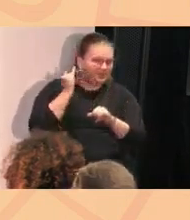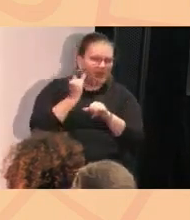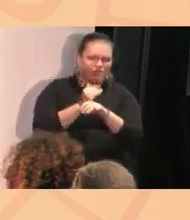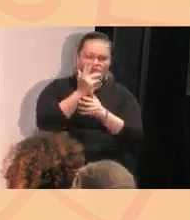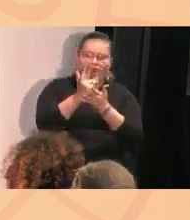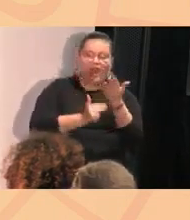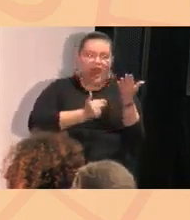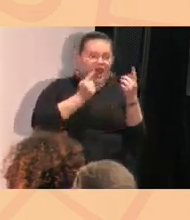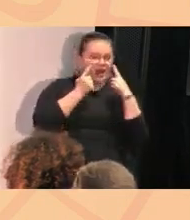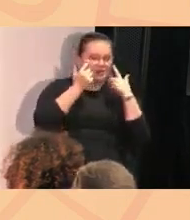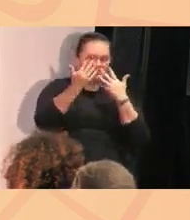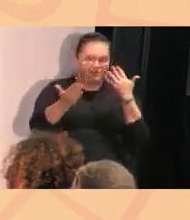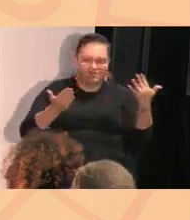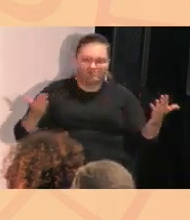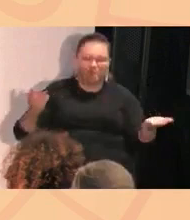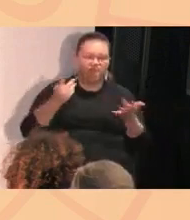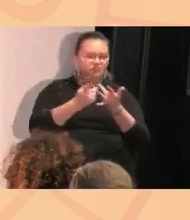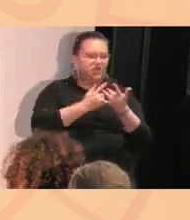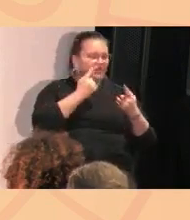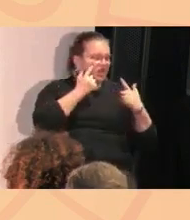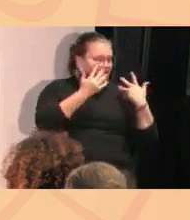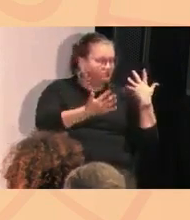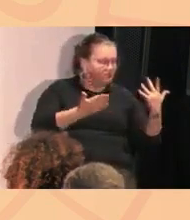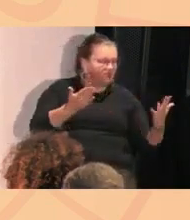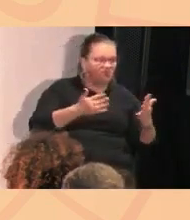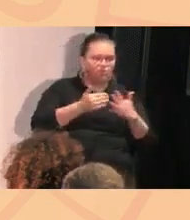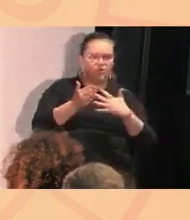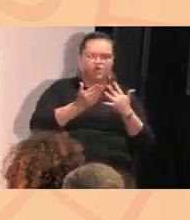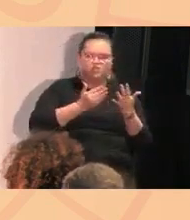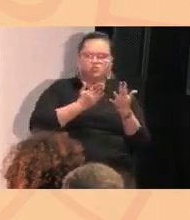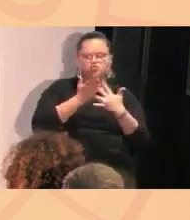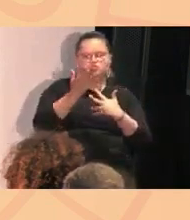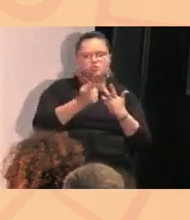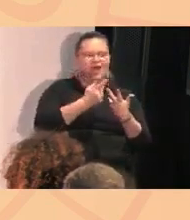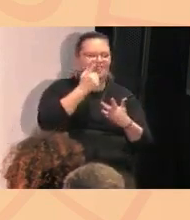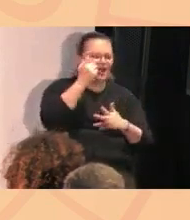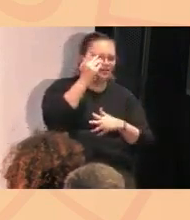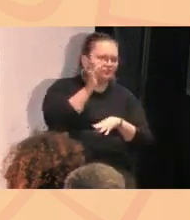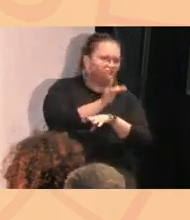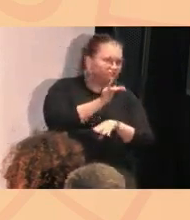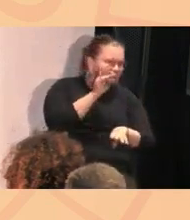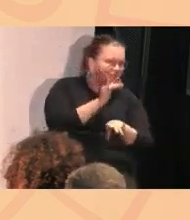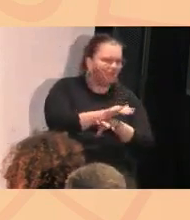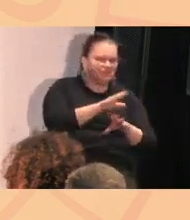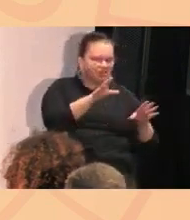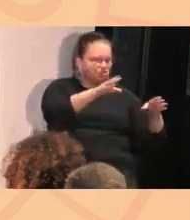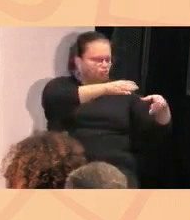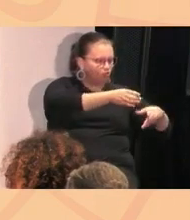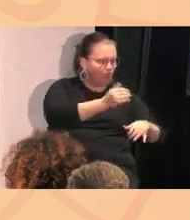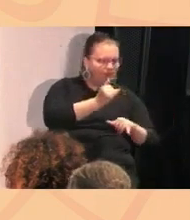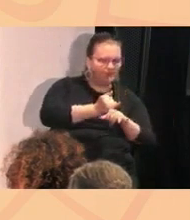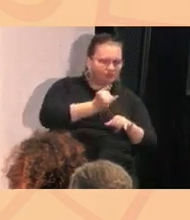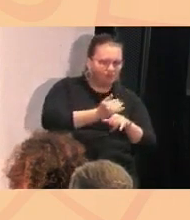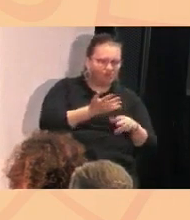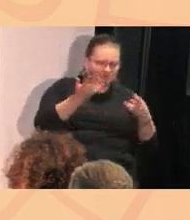only Aboriginal organized and led international art exhibition.